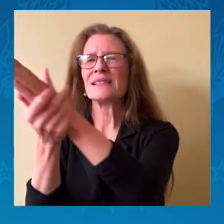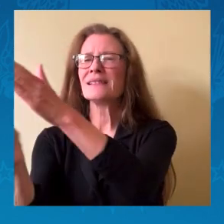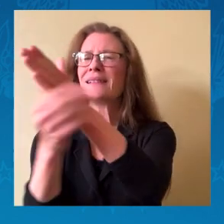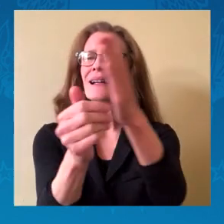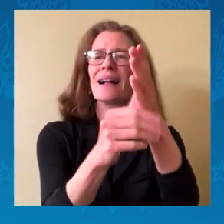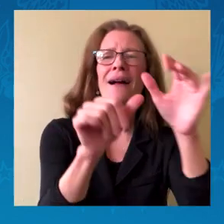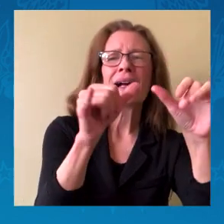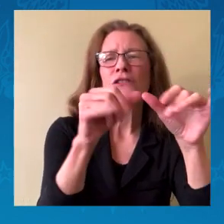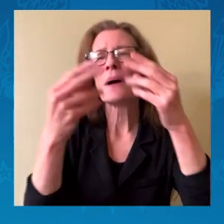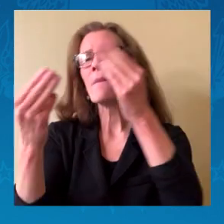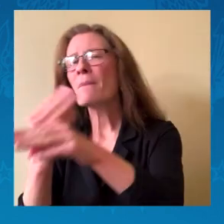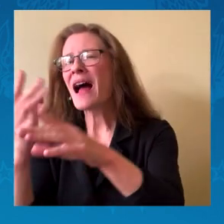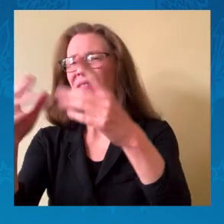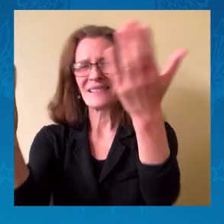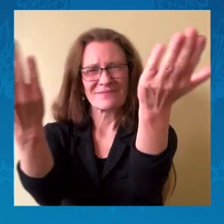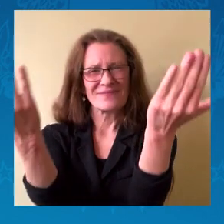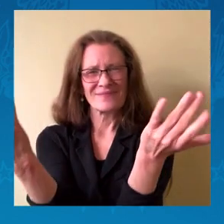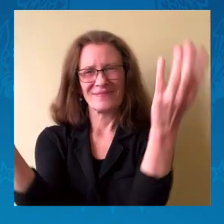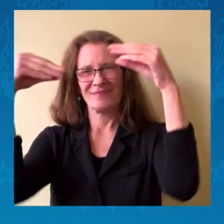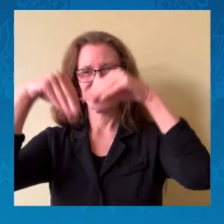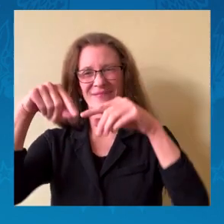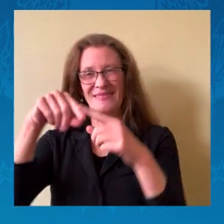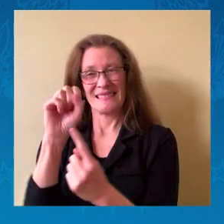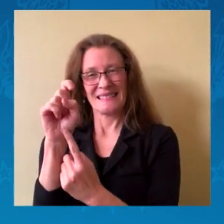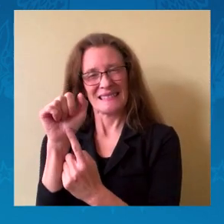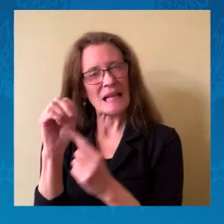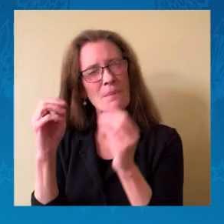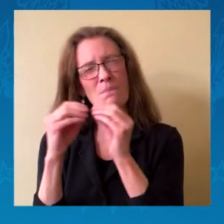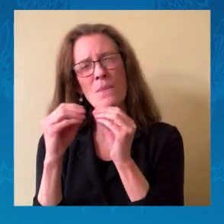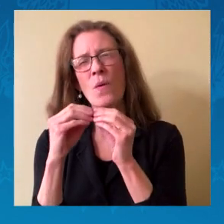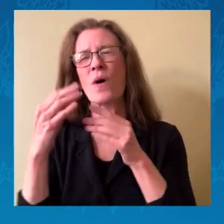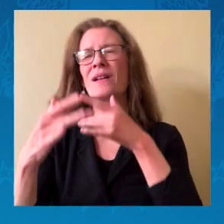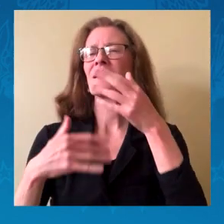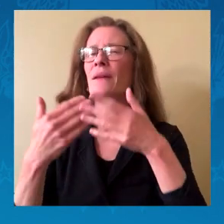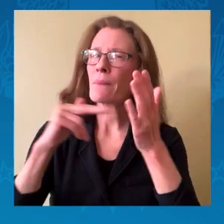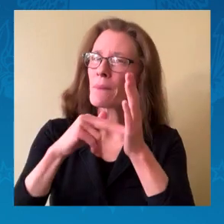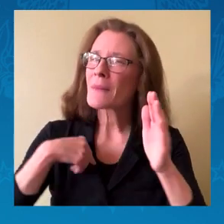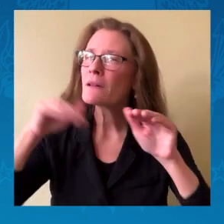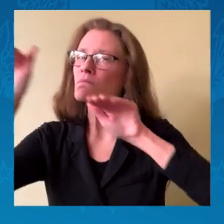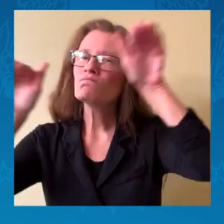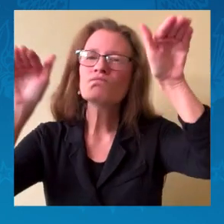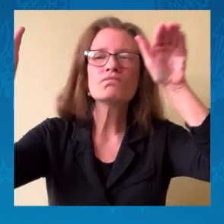through interagency exchange programs as future steps in strengthening national capability.